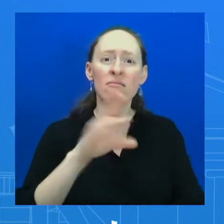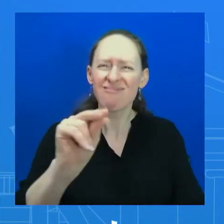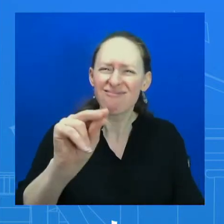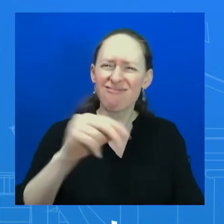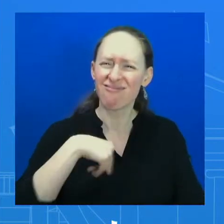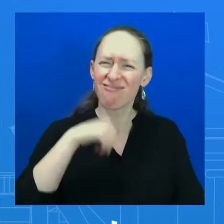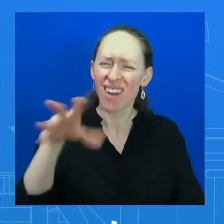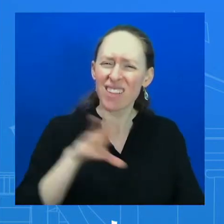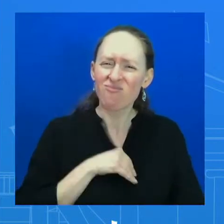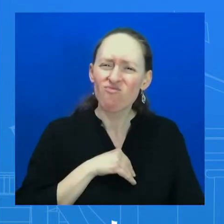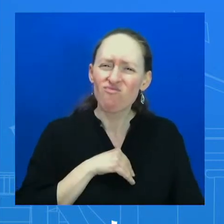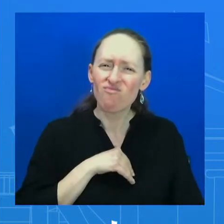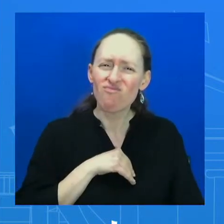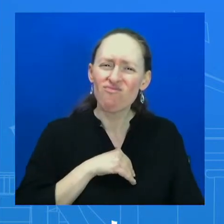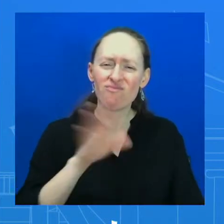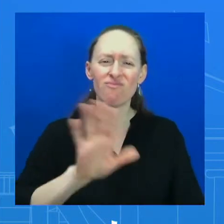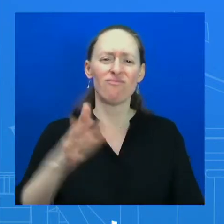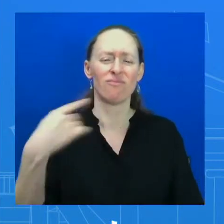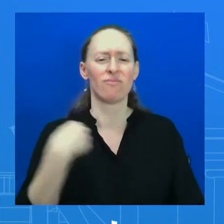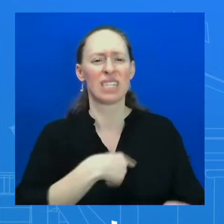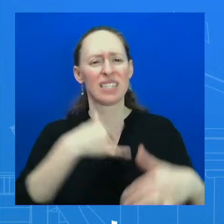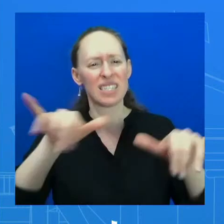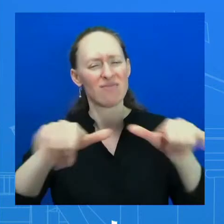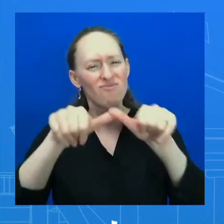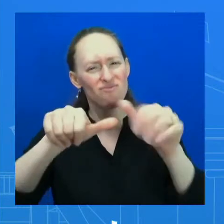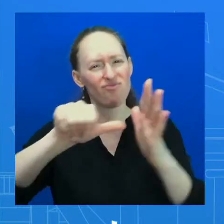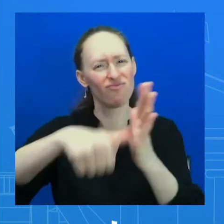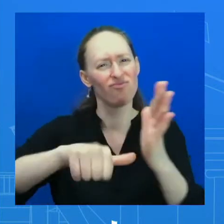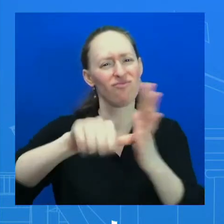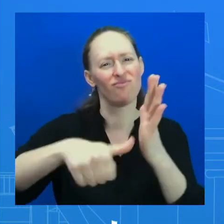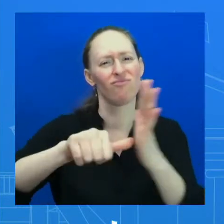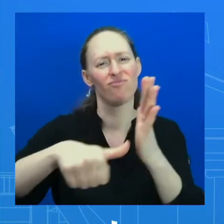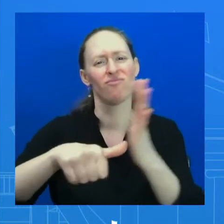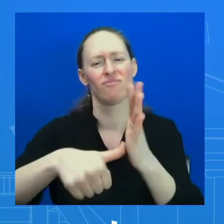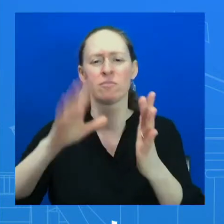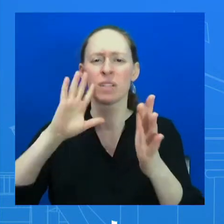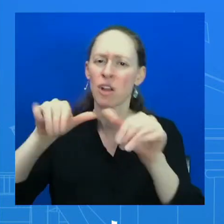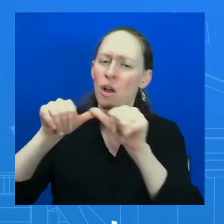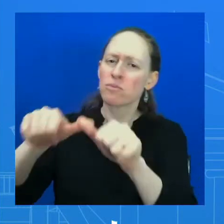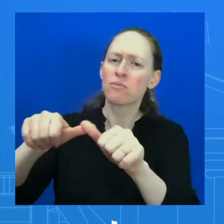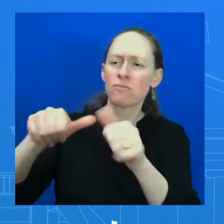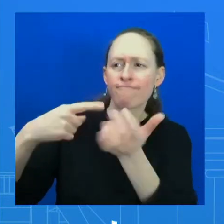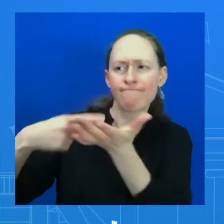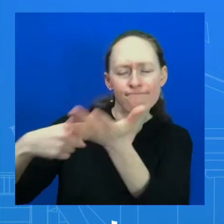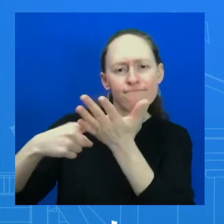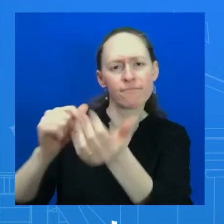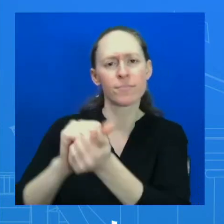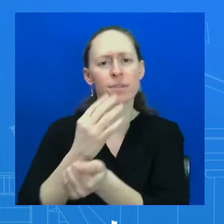and have those conversations, from the President on down, with our counterparts in -- in the Israeli government.